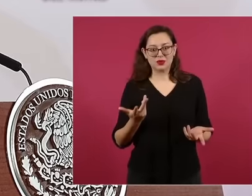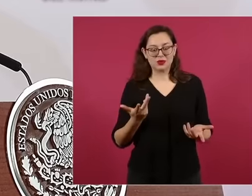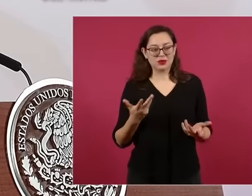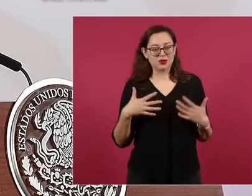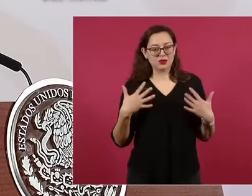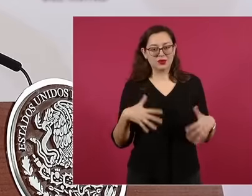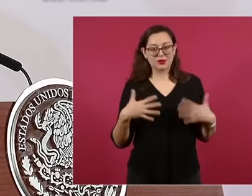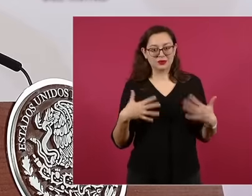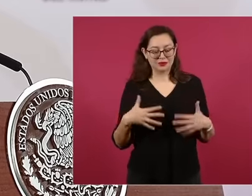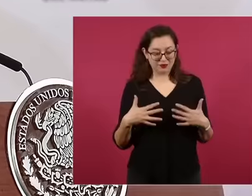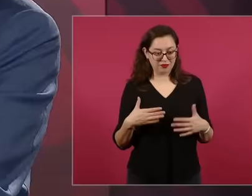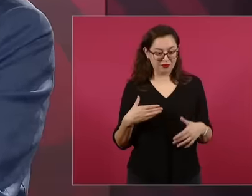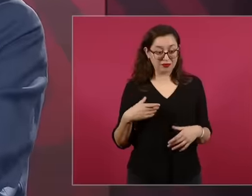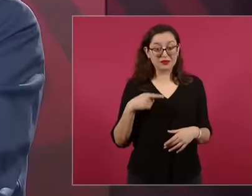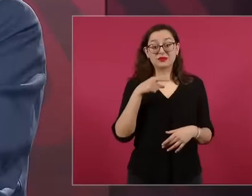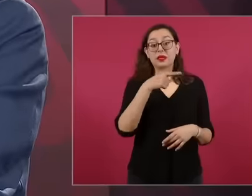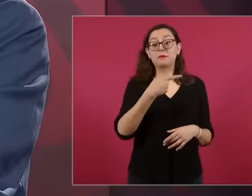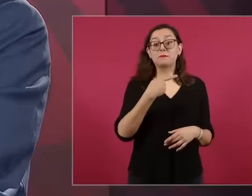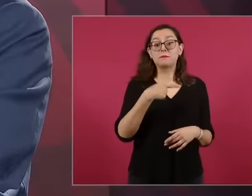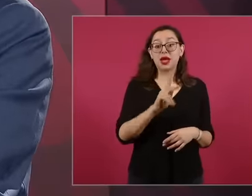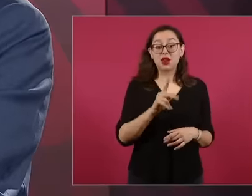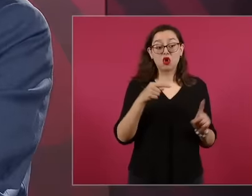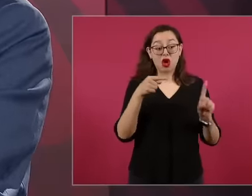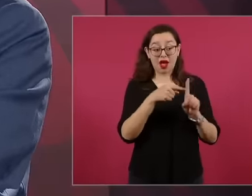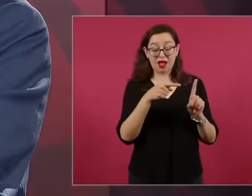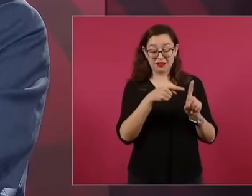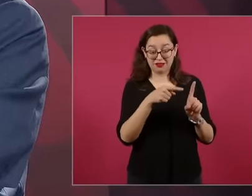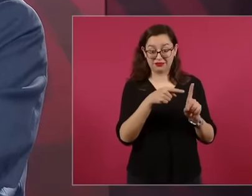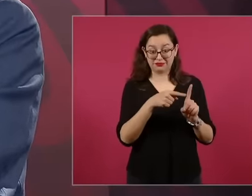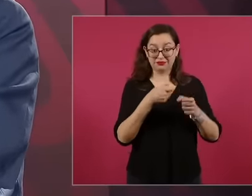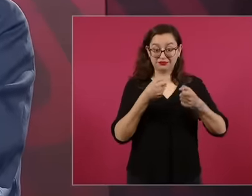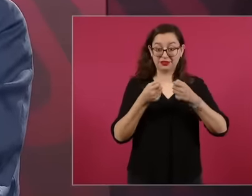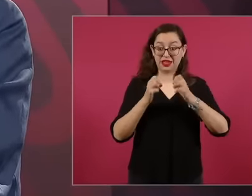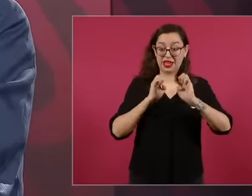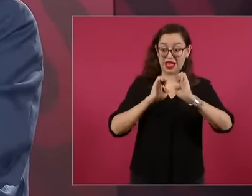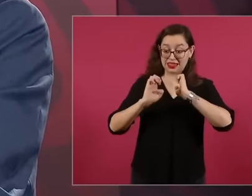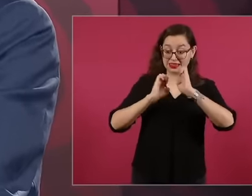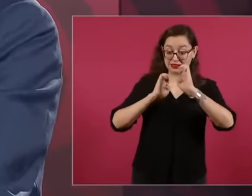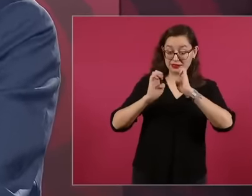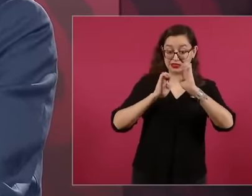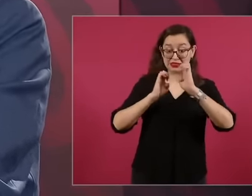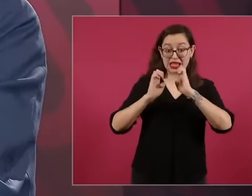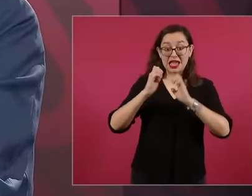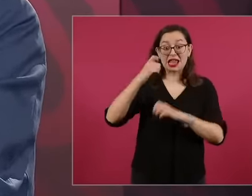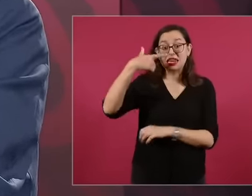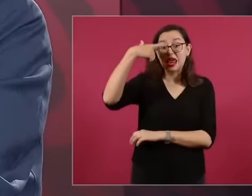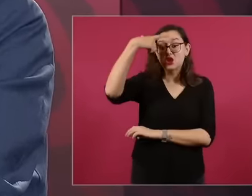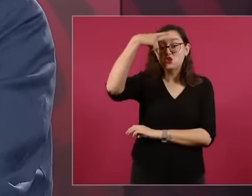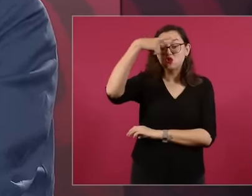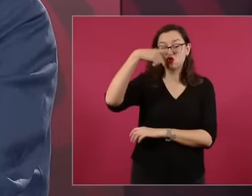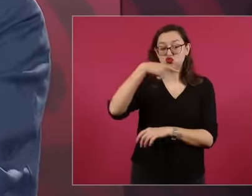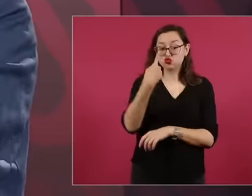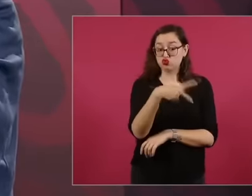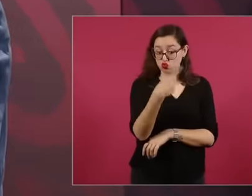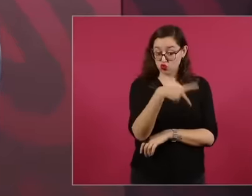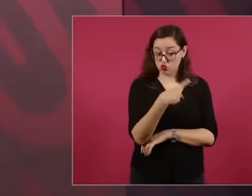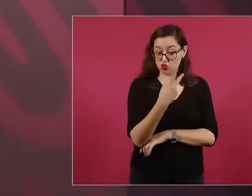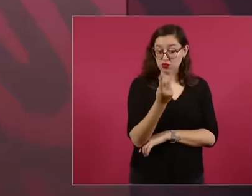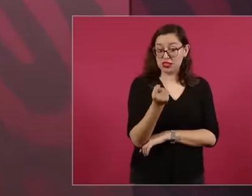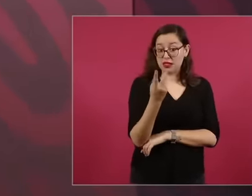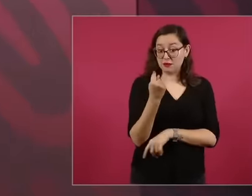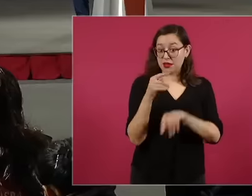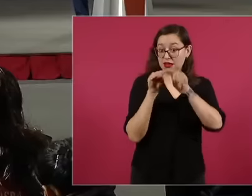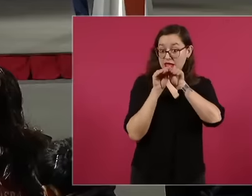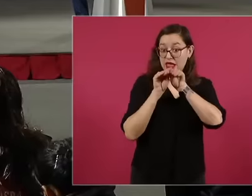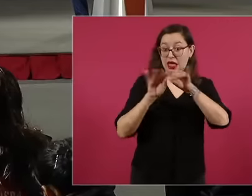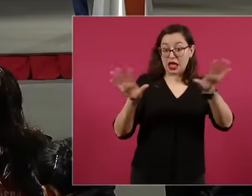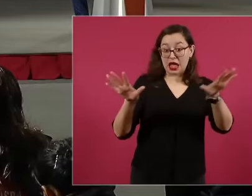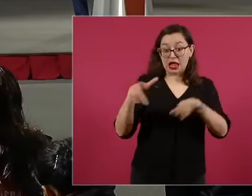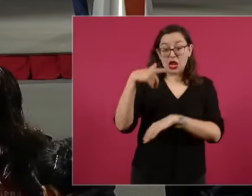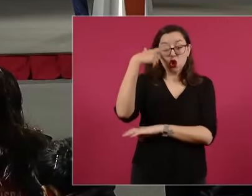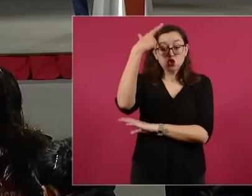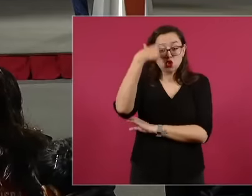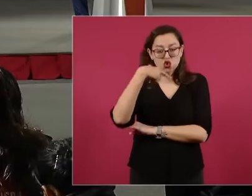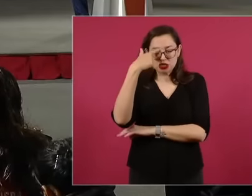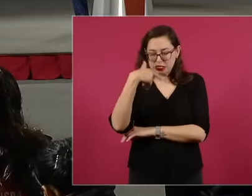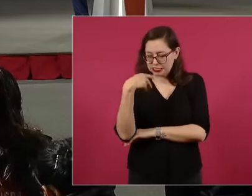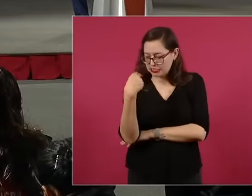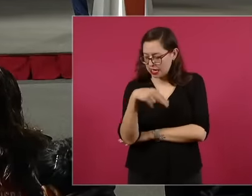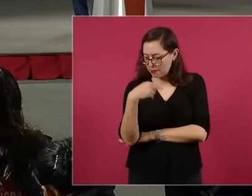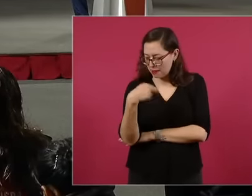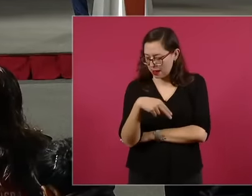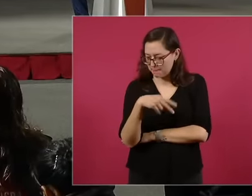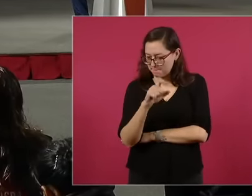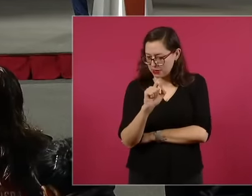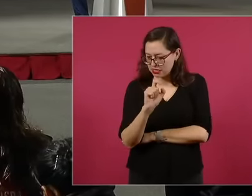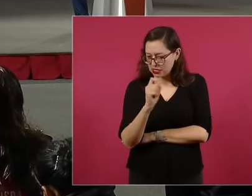ran at night, I think 24 hours or I don't know what, Saudi at night, yes, and he did the